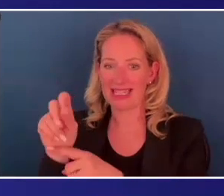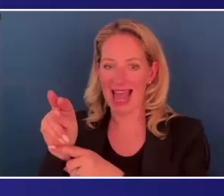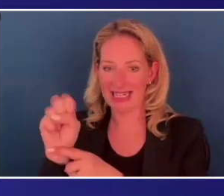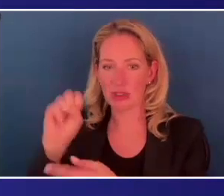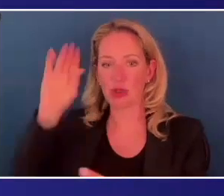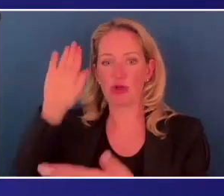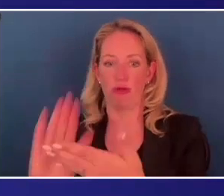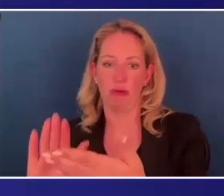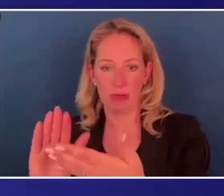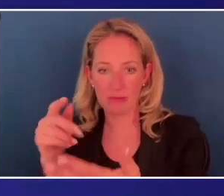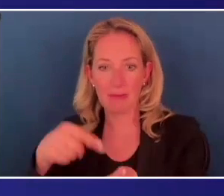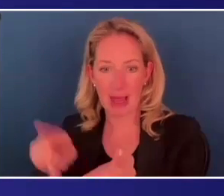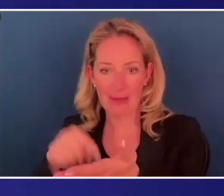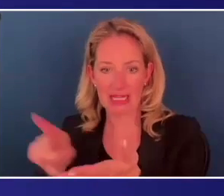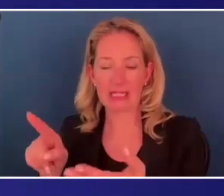I view that as a loophole and repay closed it, but it's so open and pay.